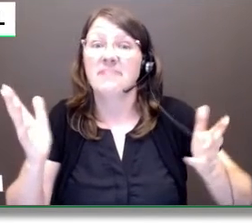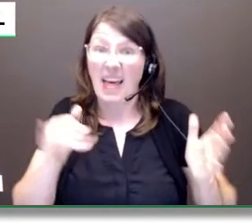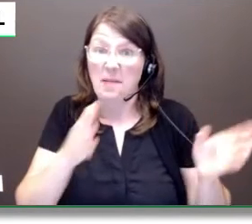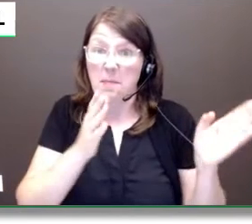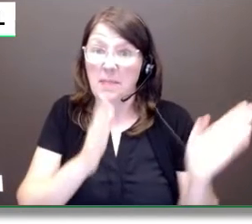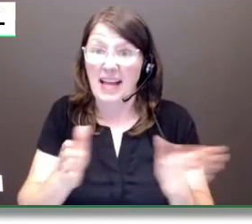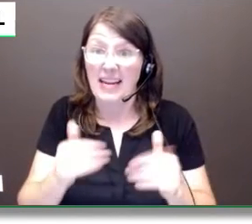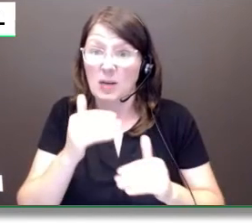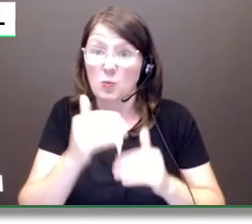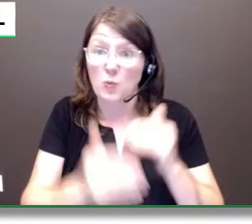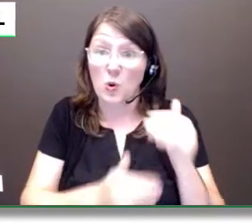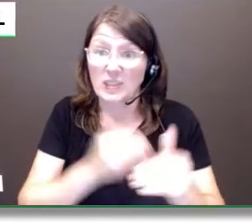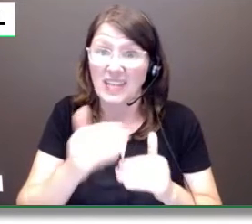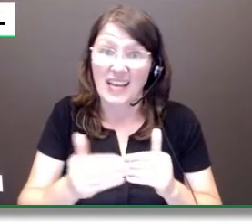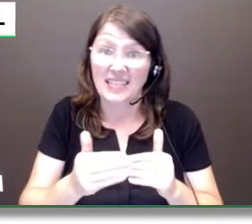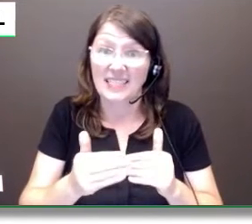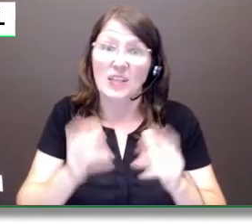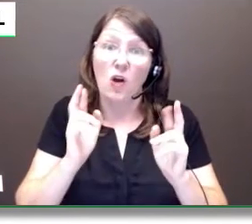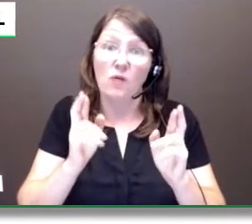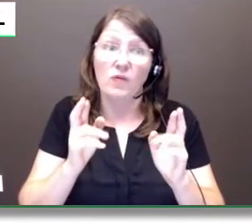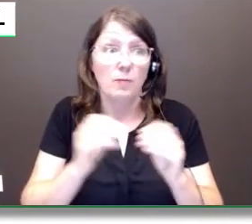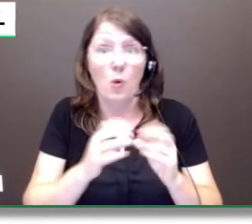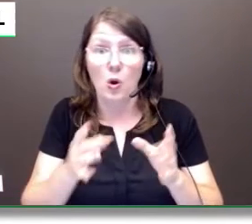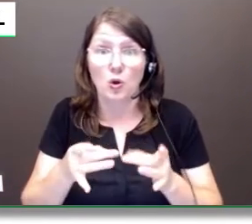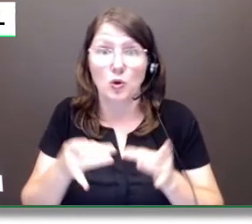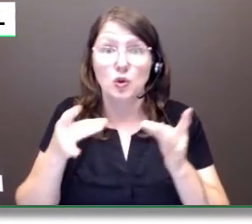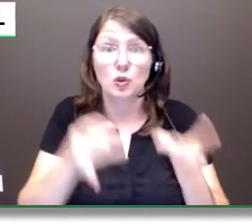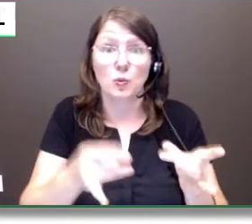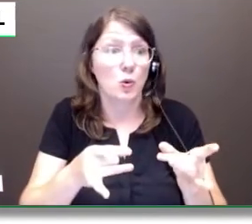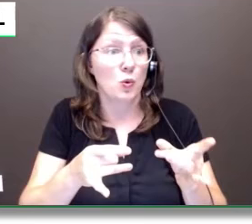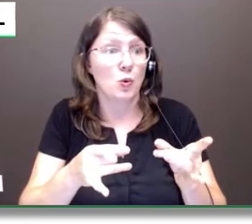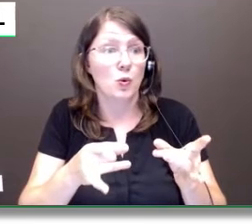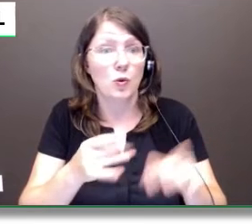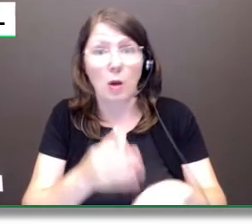to achieve those targets and the lofty ambitions and like trying to